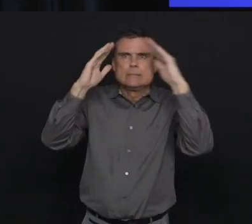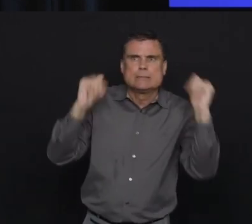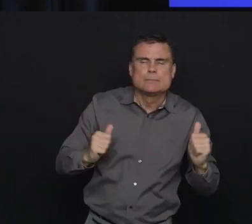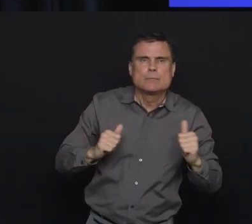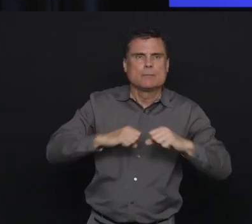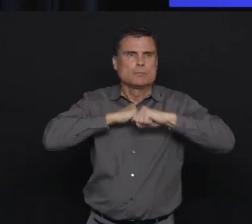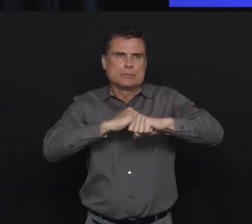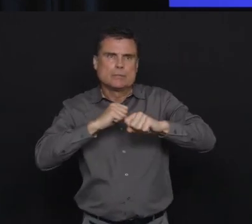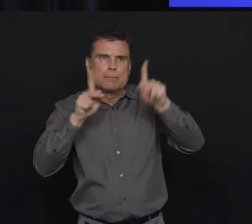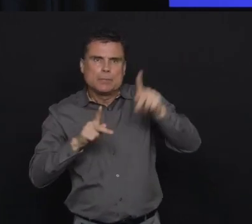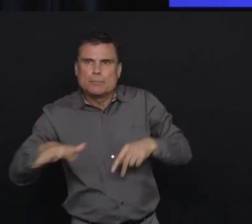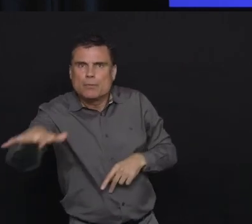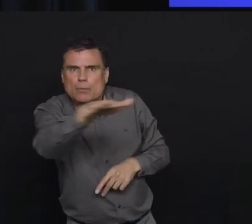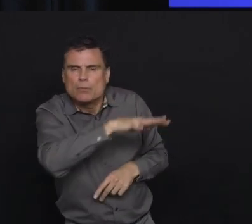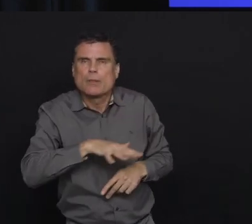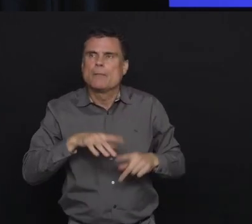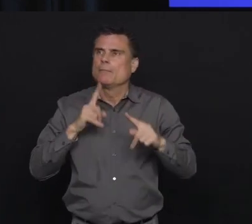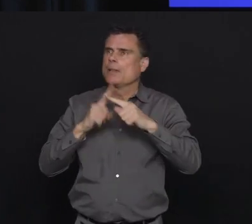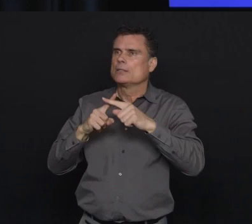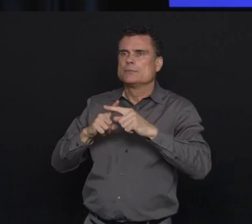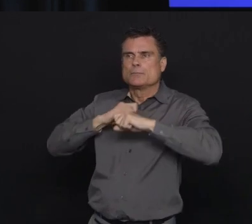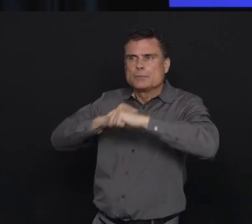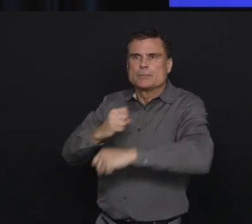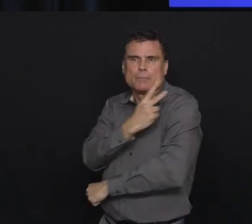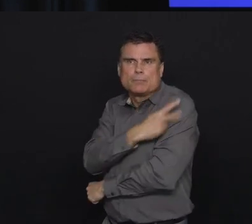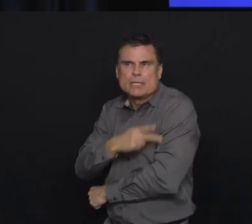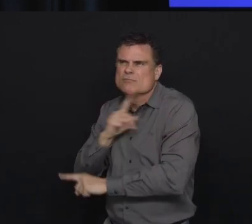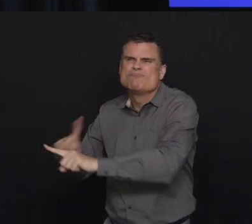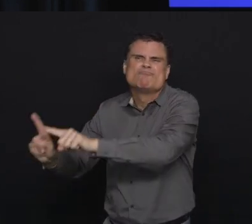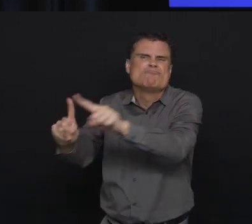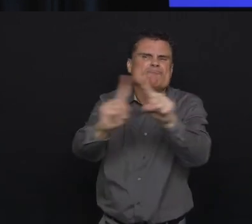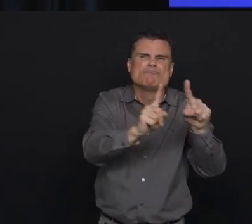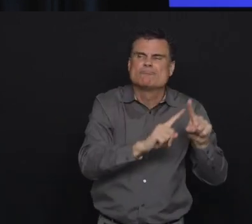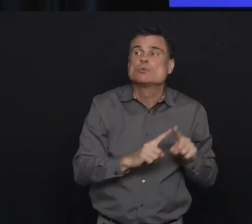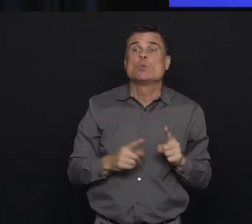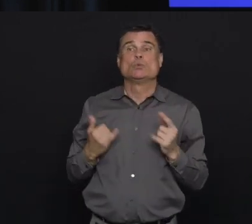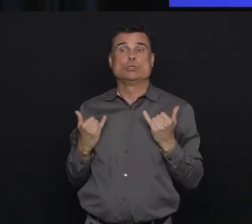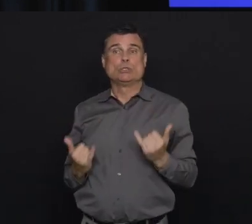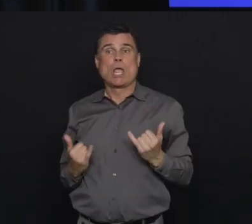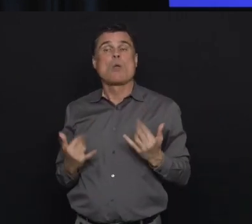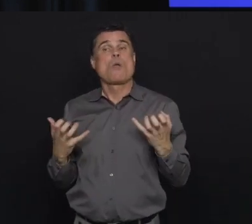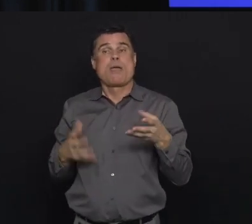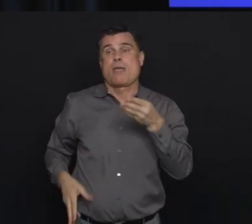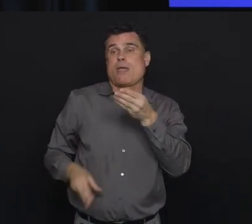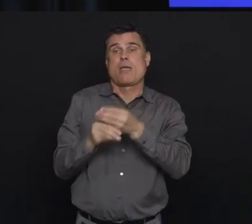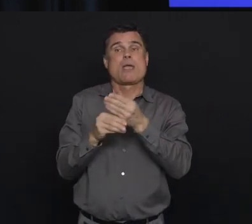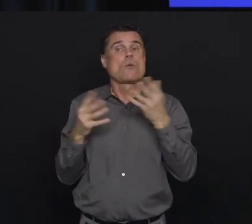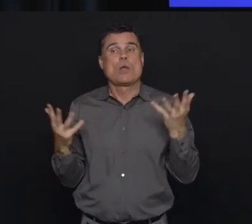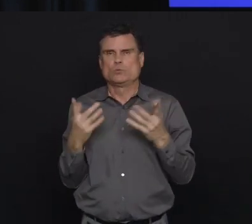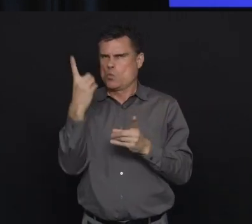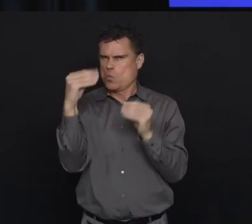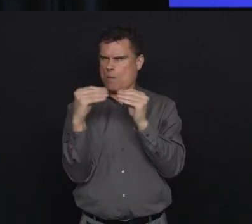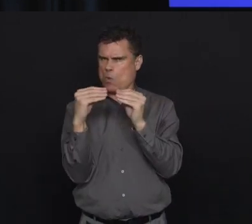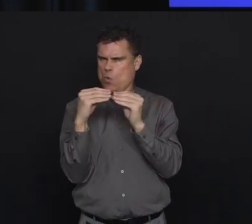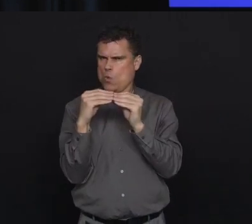order. I'm issuing the following order. All episodic vending